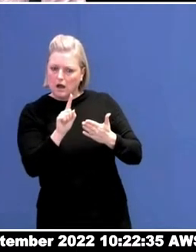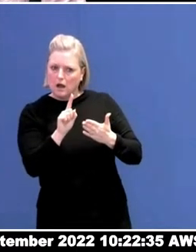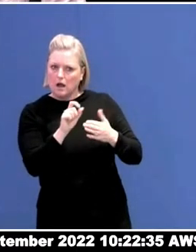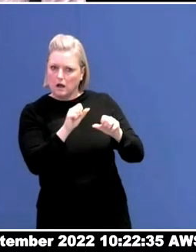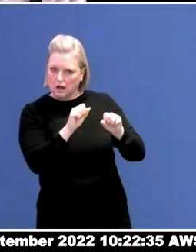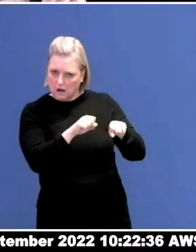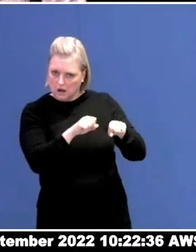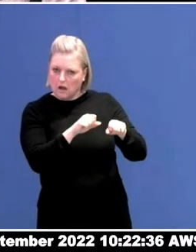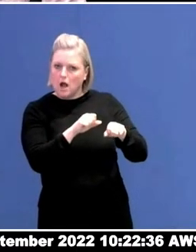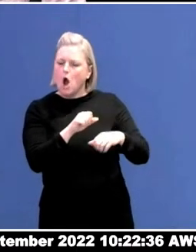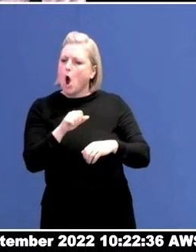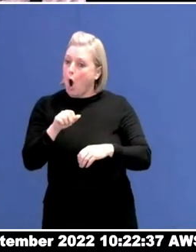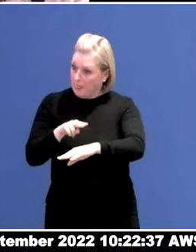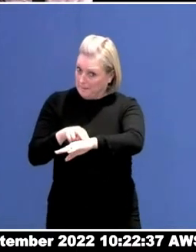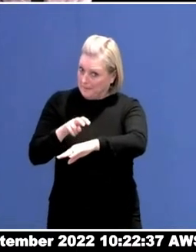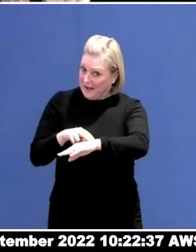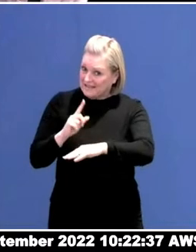Yes. CHAIR: To you directly?